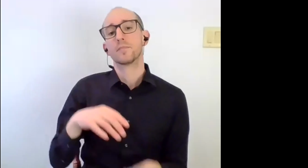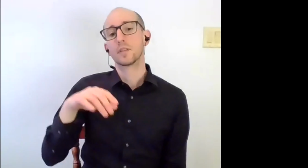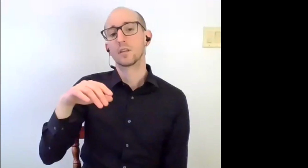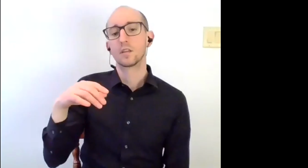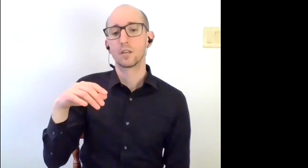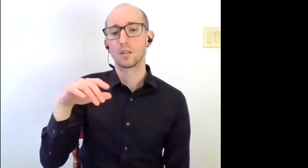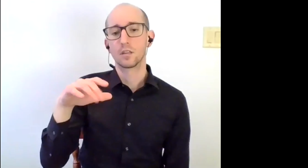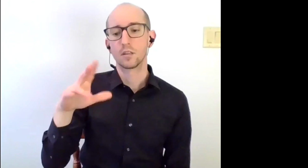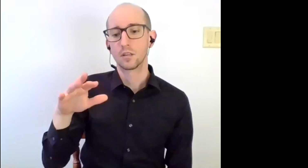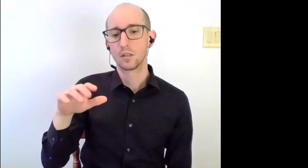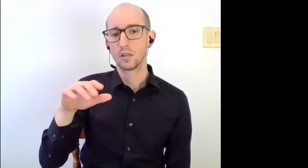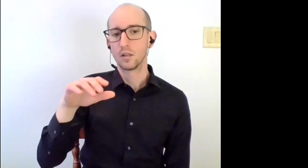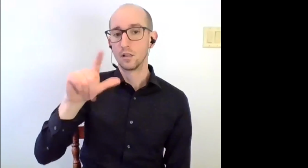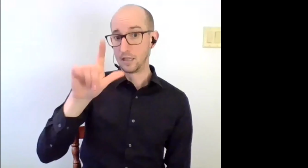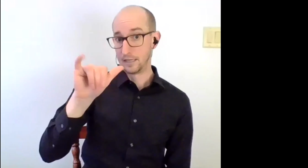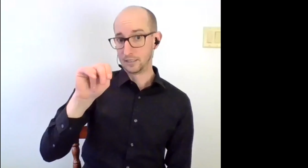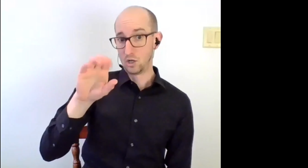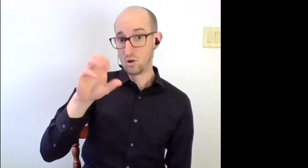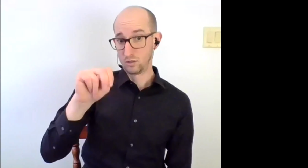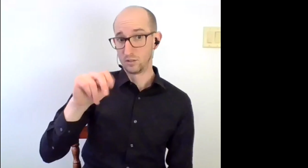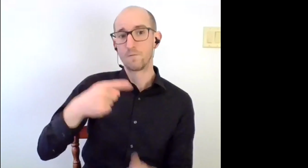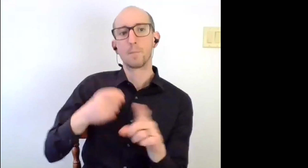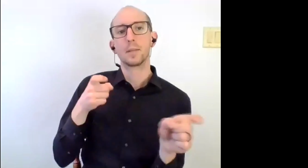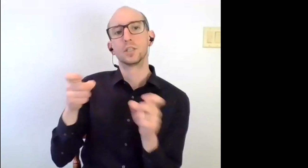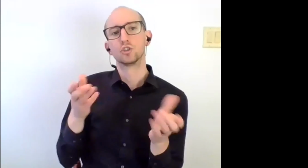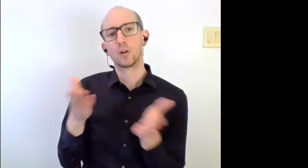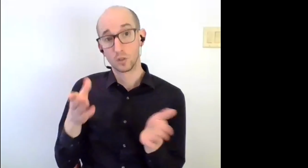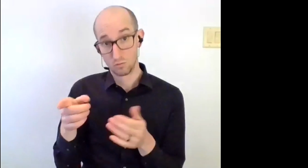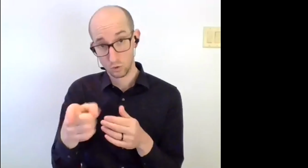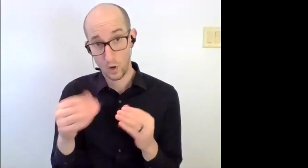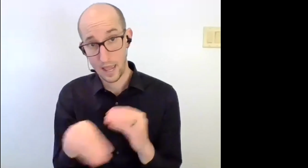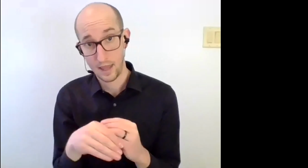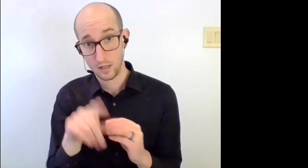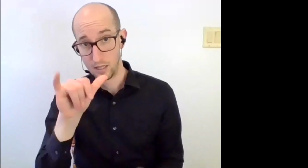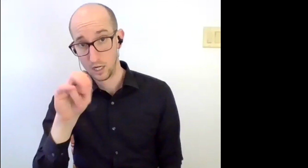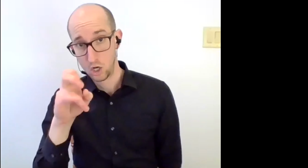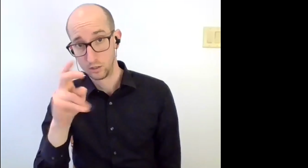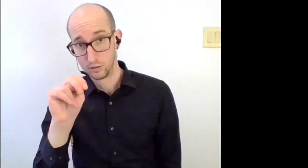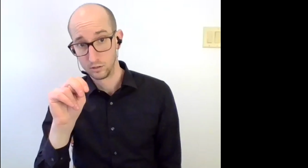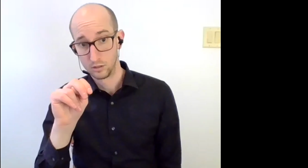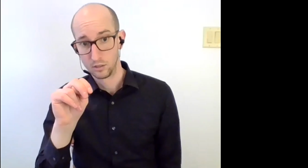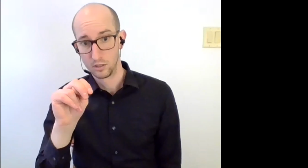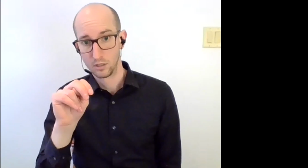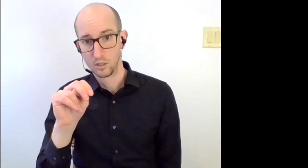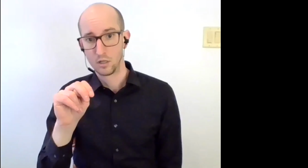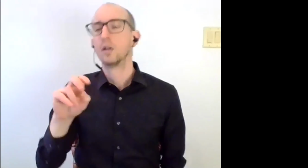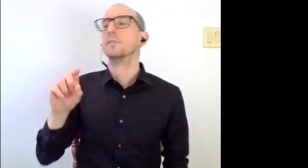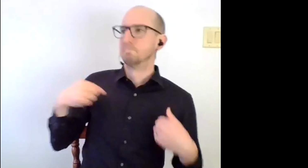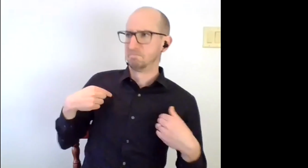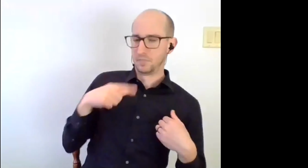And we had started that right before we closed. And Lincoln from administrative